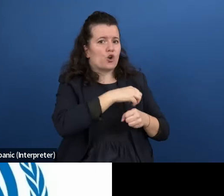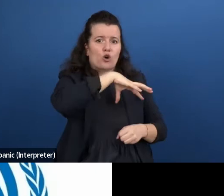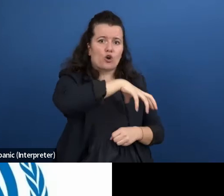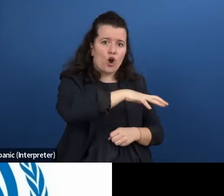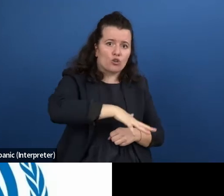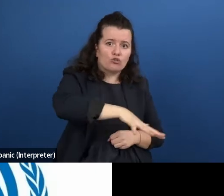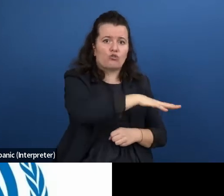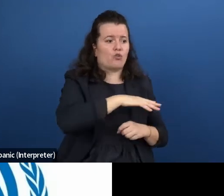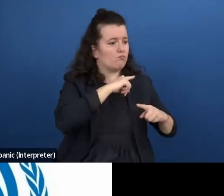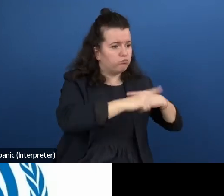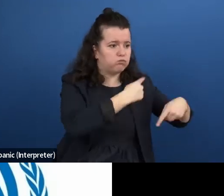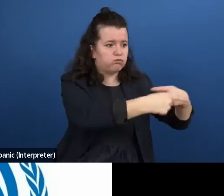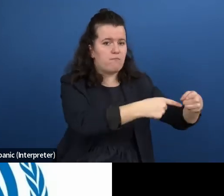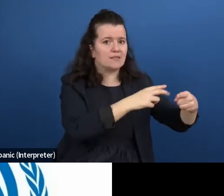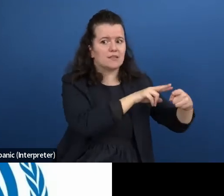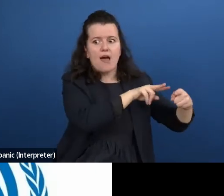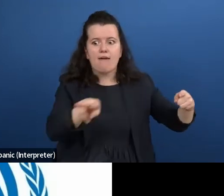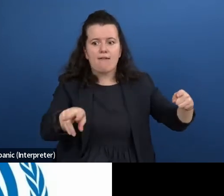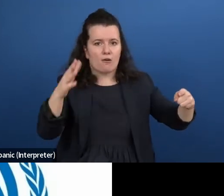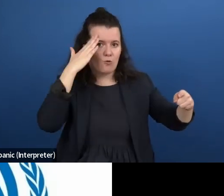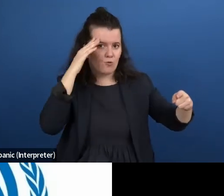to identify and protect victims of trafficking.